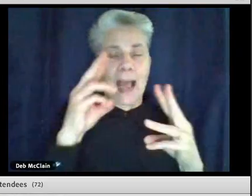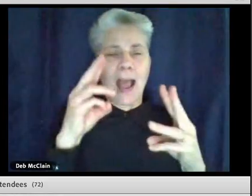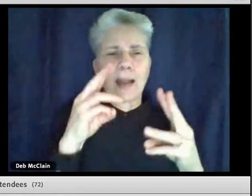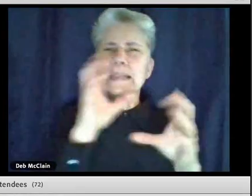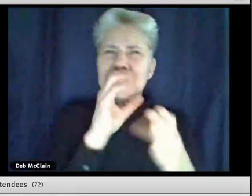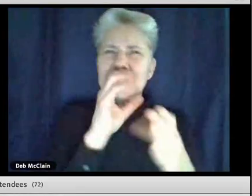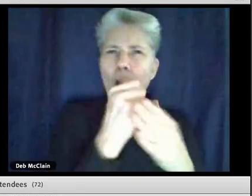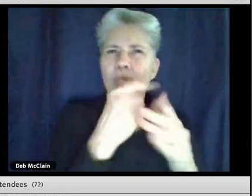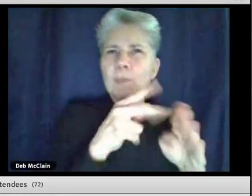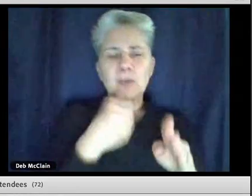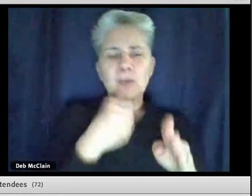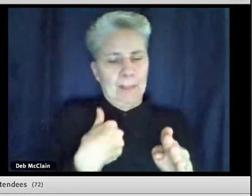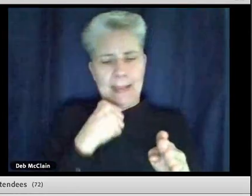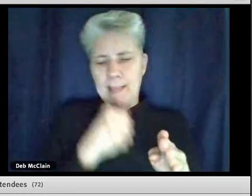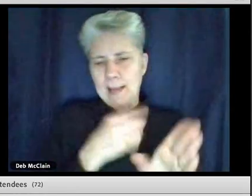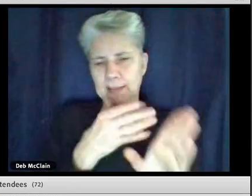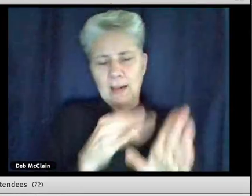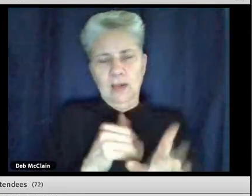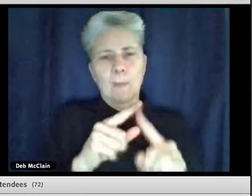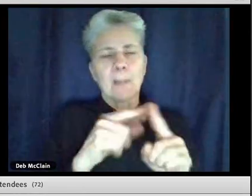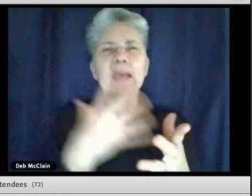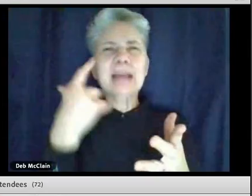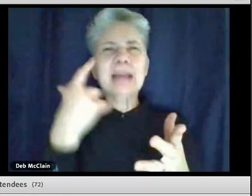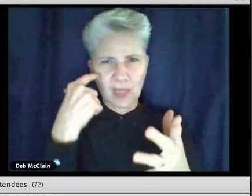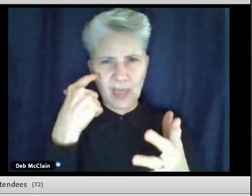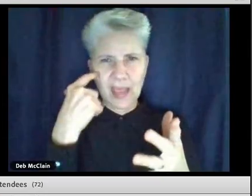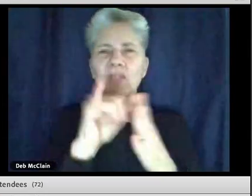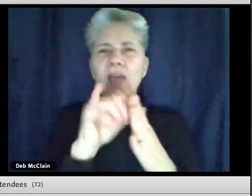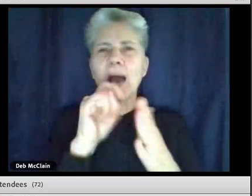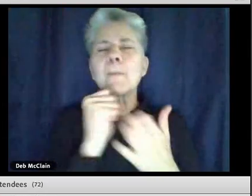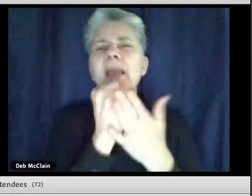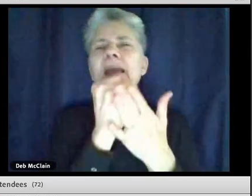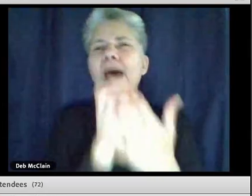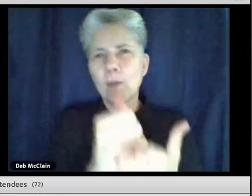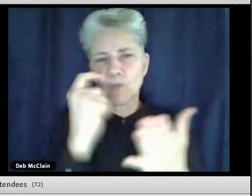And if you have severe anxiety, seek help from a specialist. Again, I'm not a psychologist.